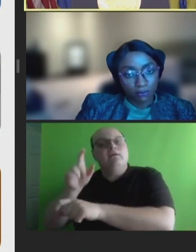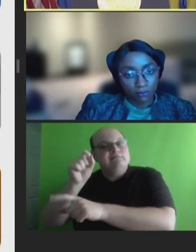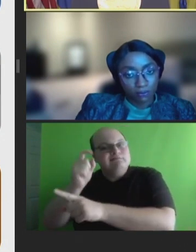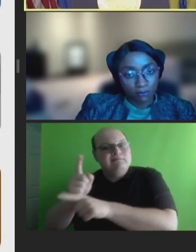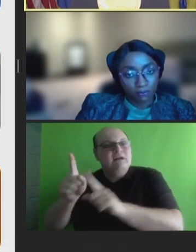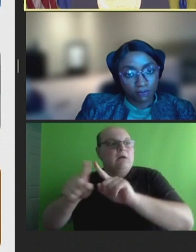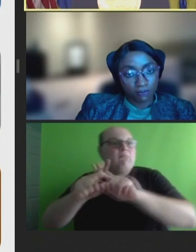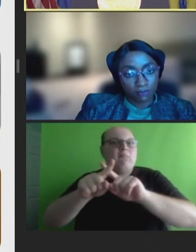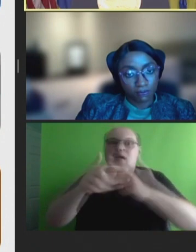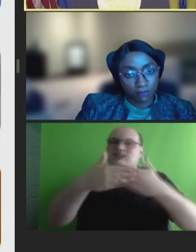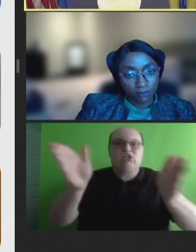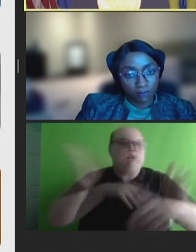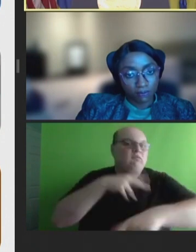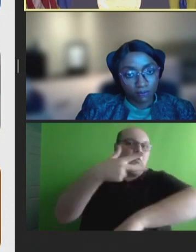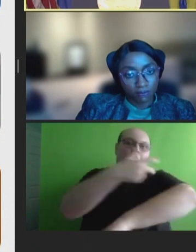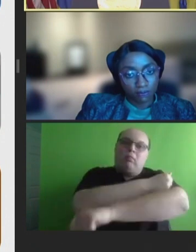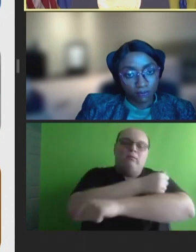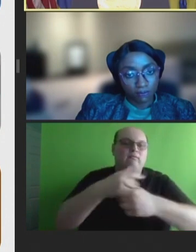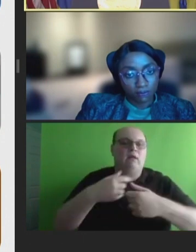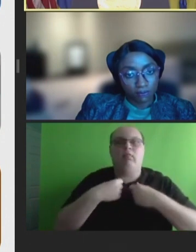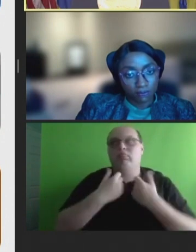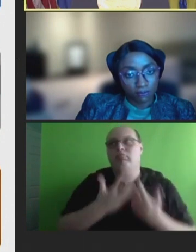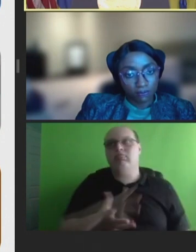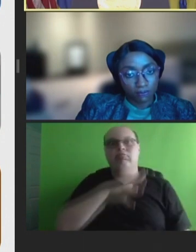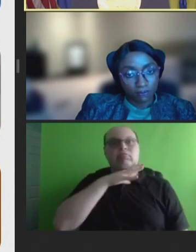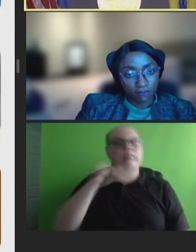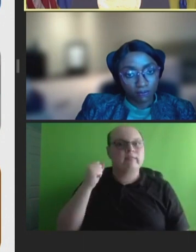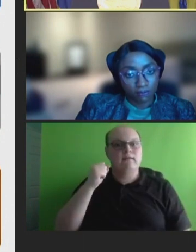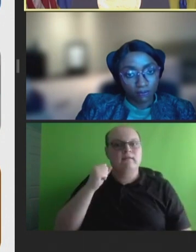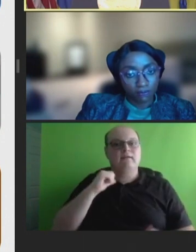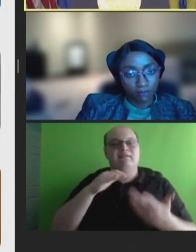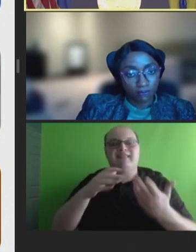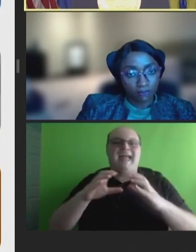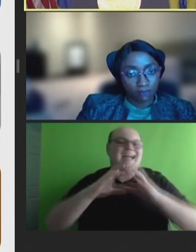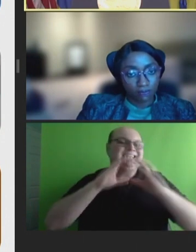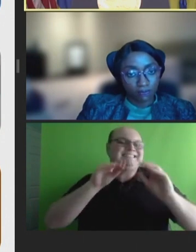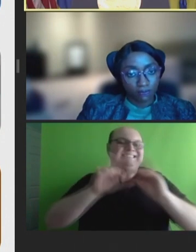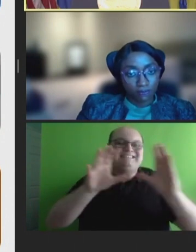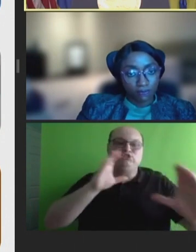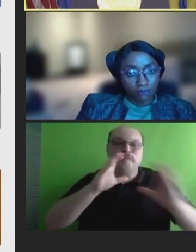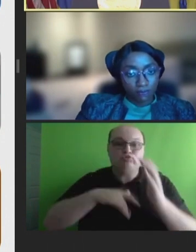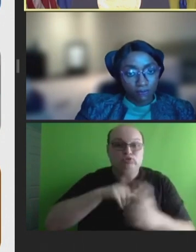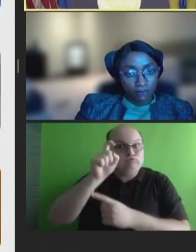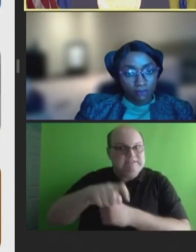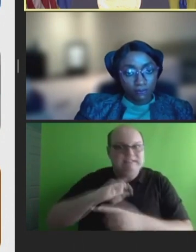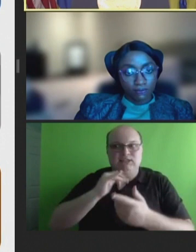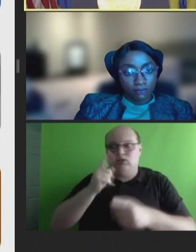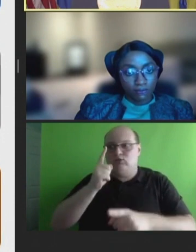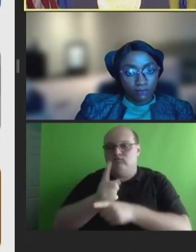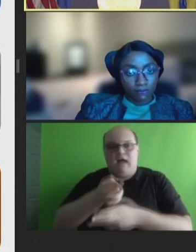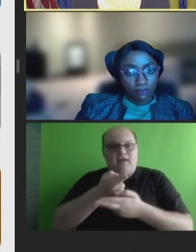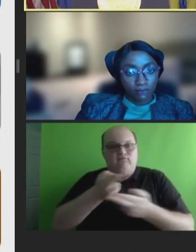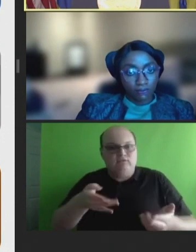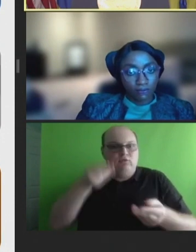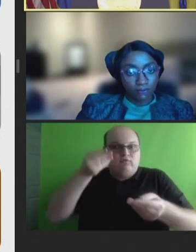space about, you know, the clear communication that is needed, the normalizing of routine